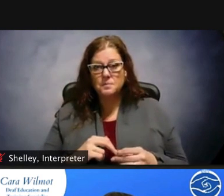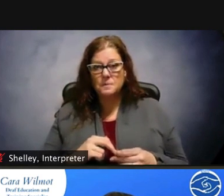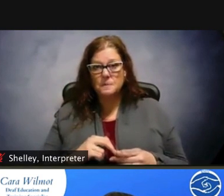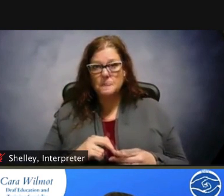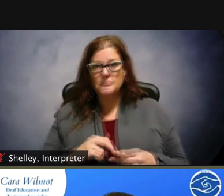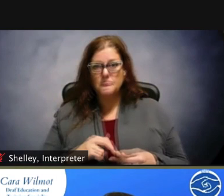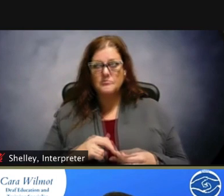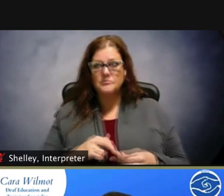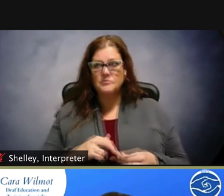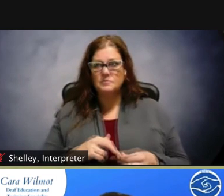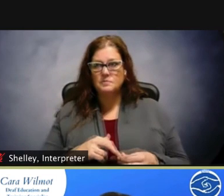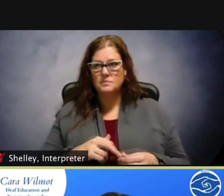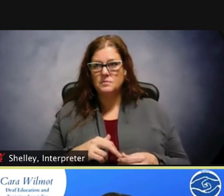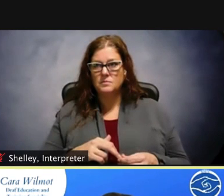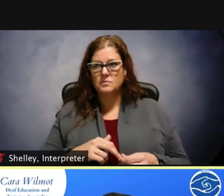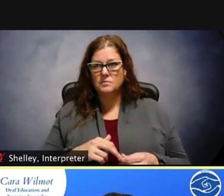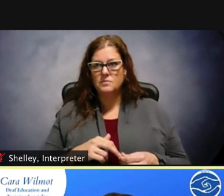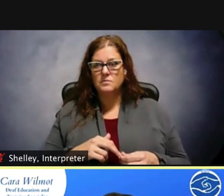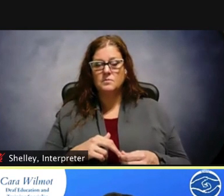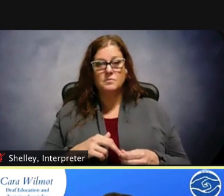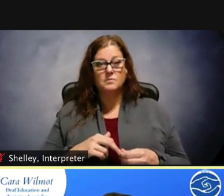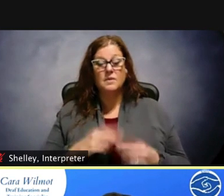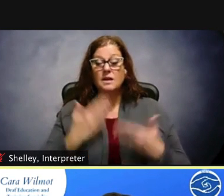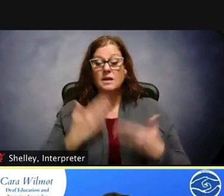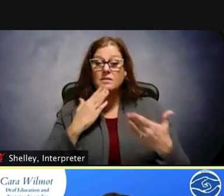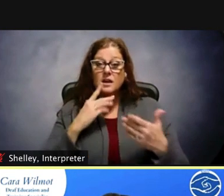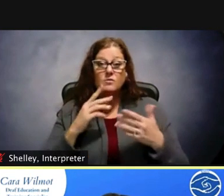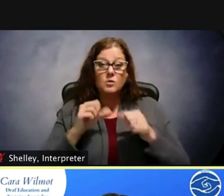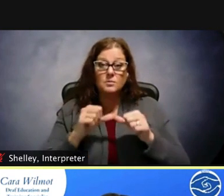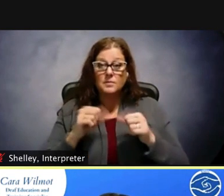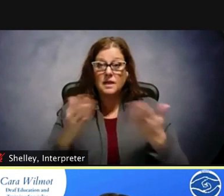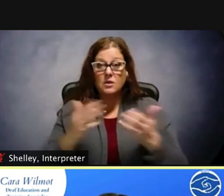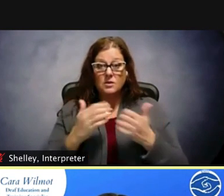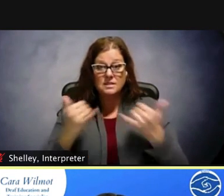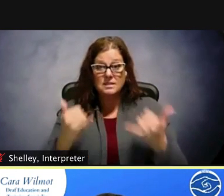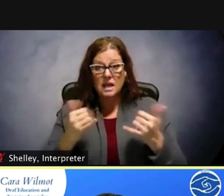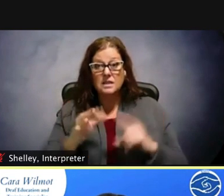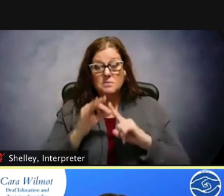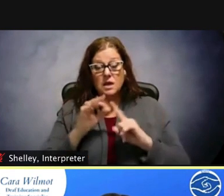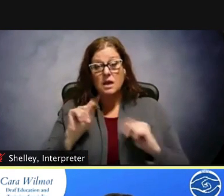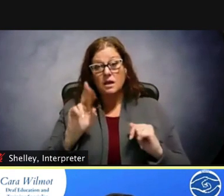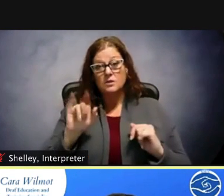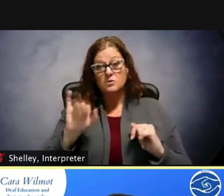[CARA] I'm going to thank you all for being here today especially Tricia and Annmarie and Olivia.